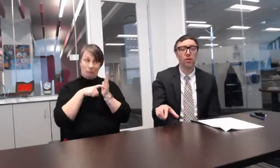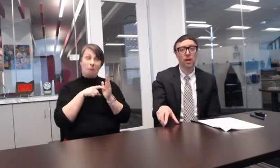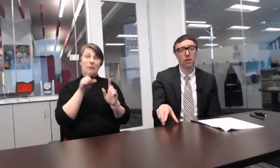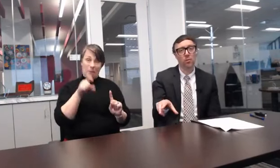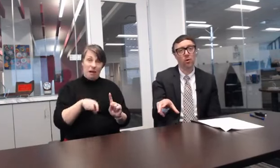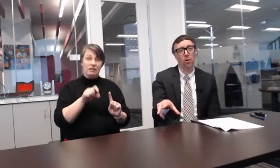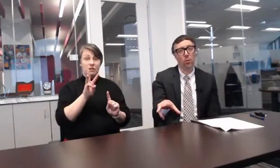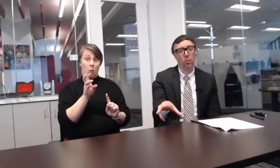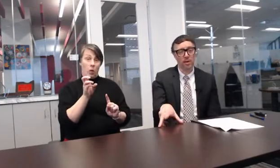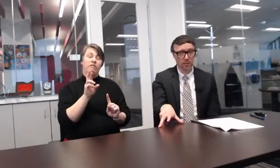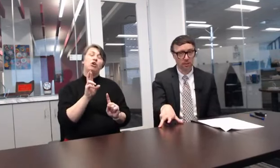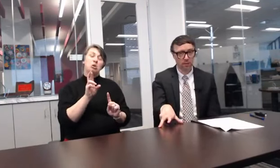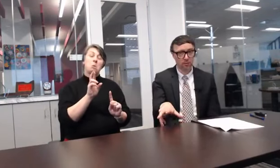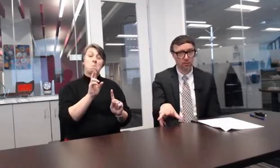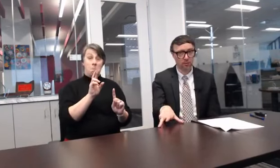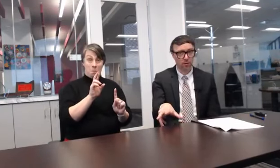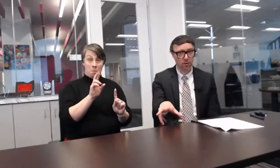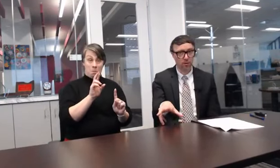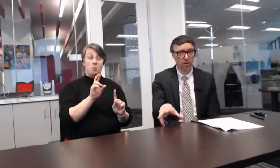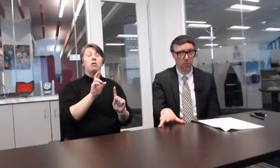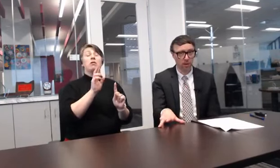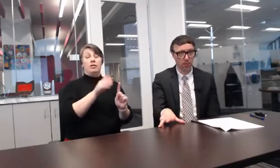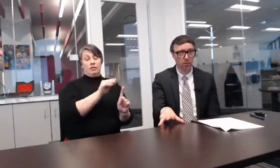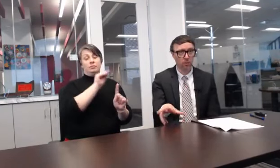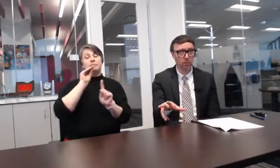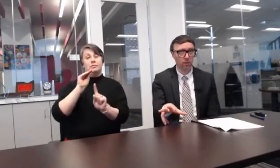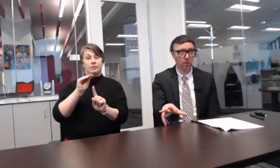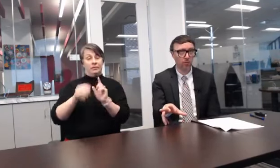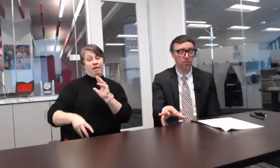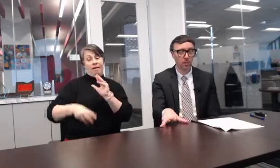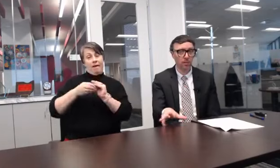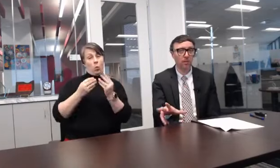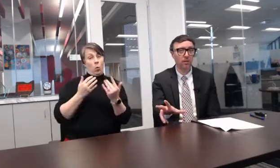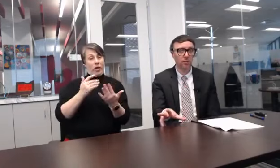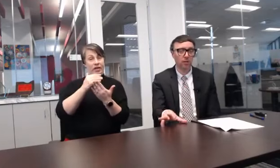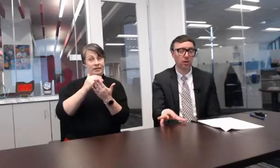Then you will go on a waiting list for a waiver. You won't get a waiver immediately necessarily,